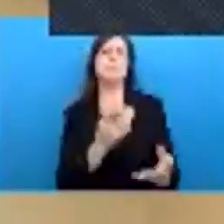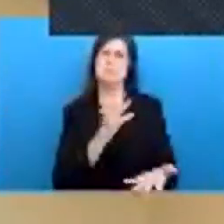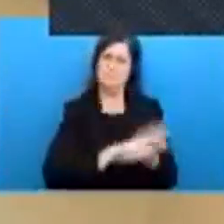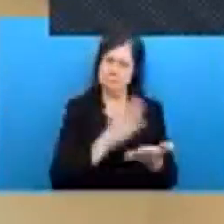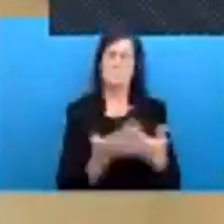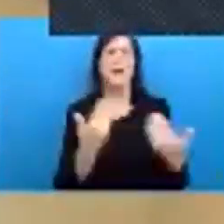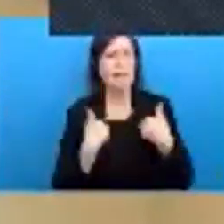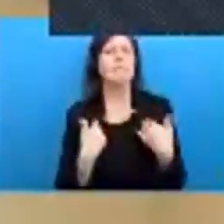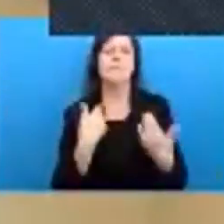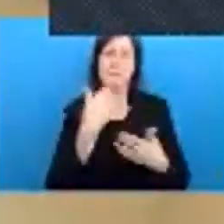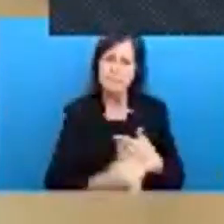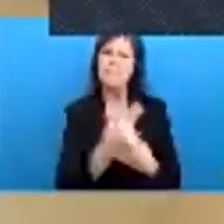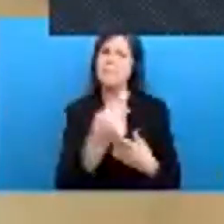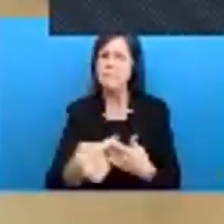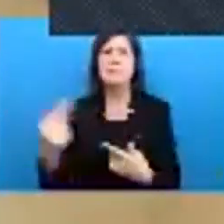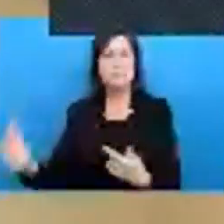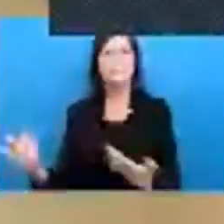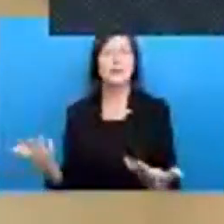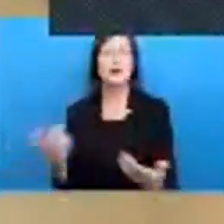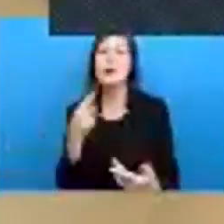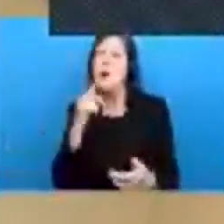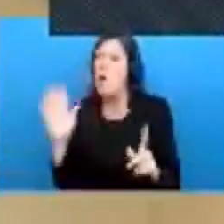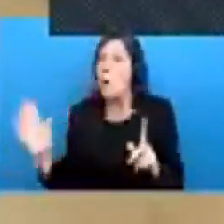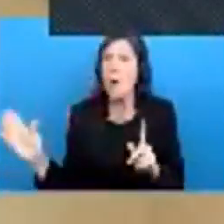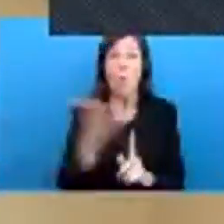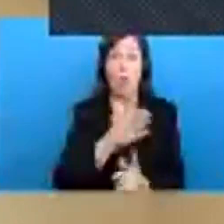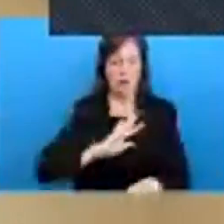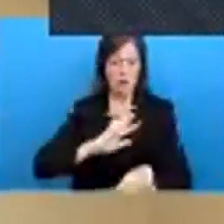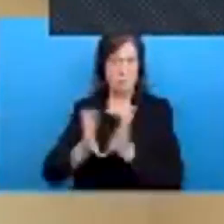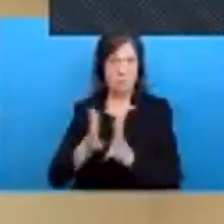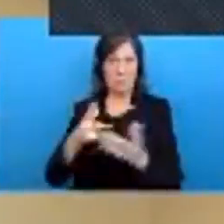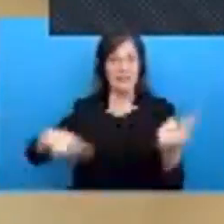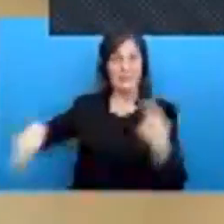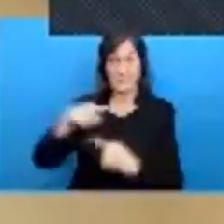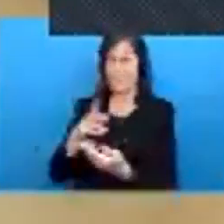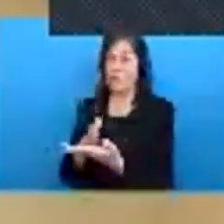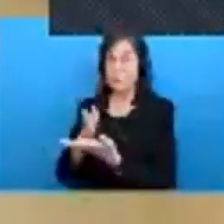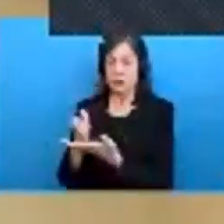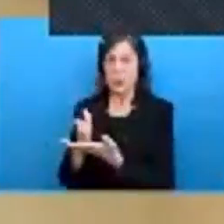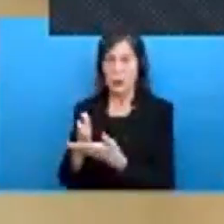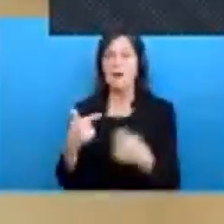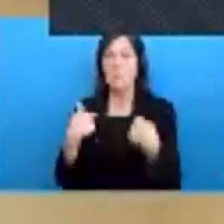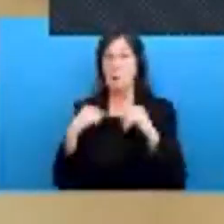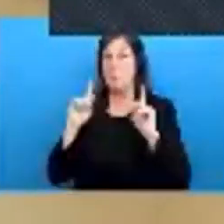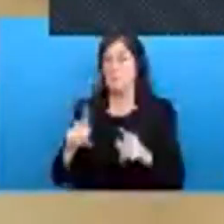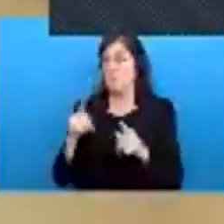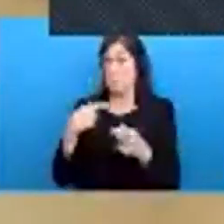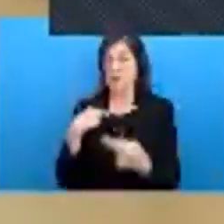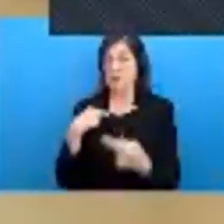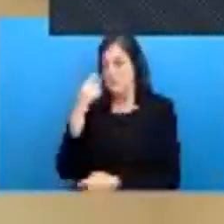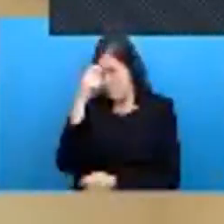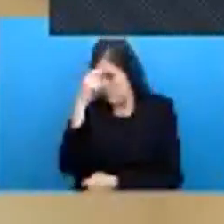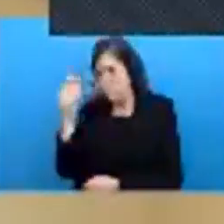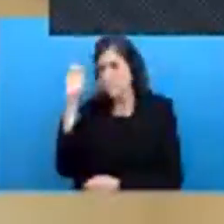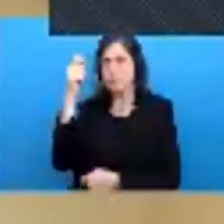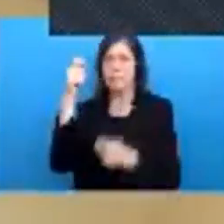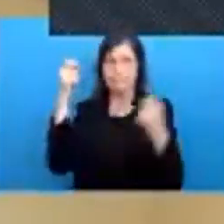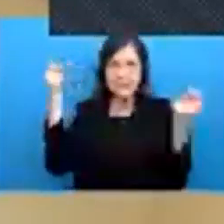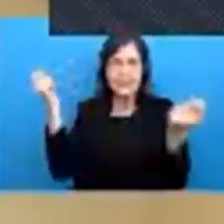to everyone to have a life full of uh at the same time, the use